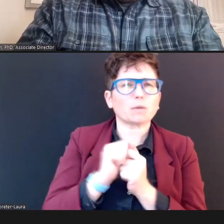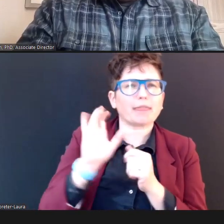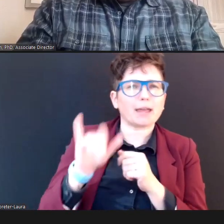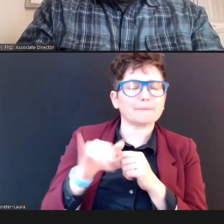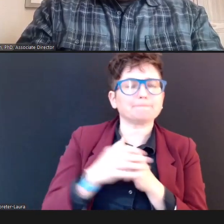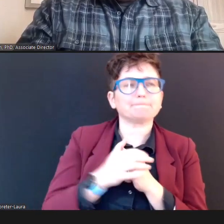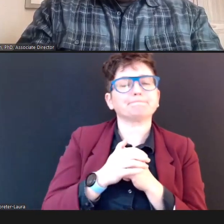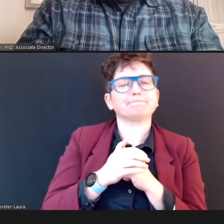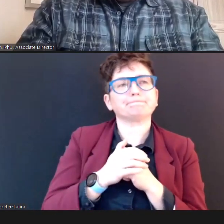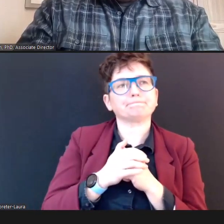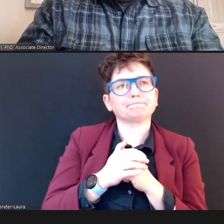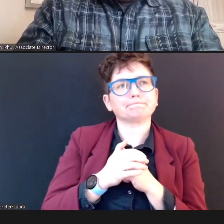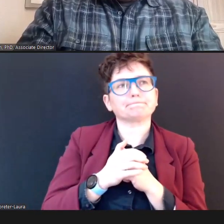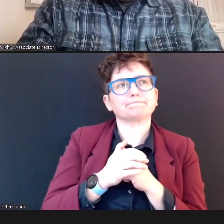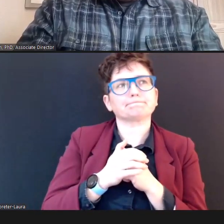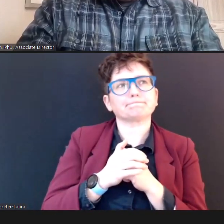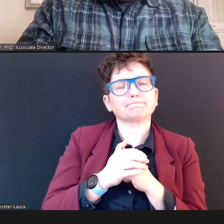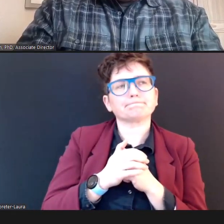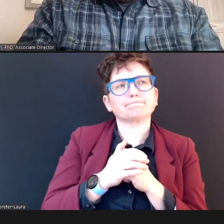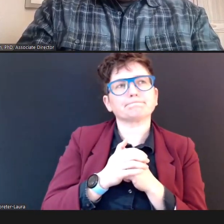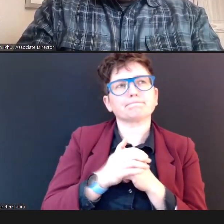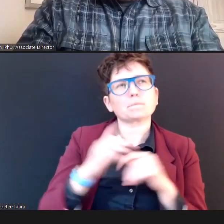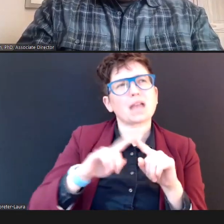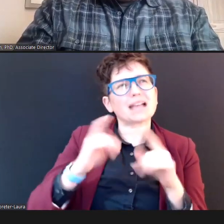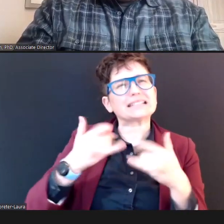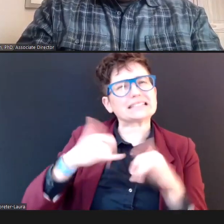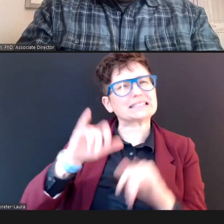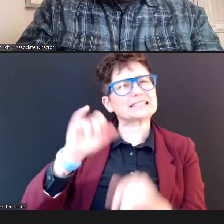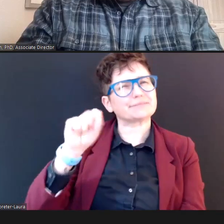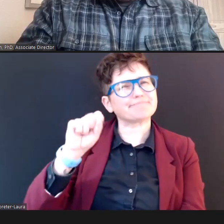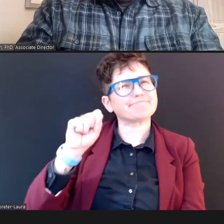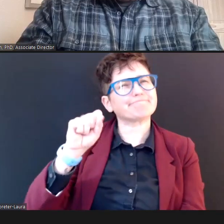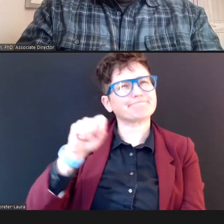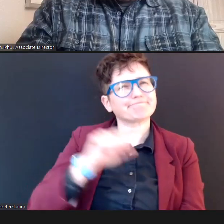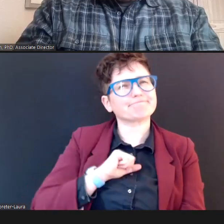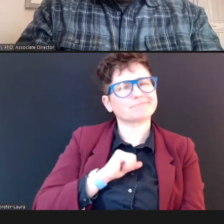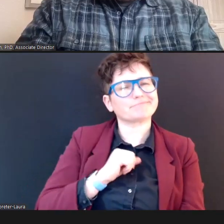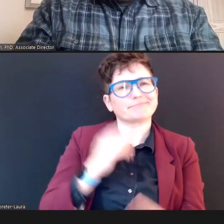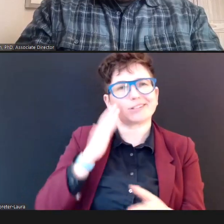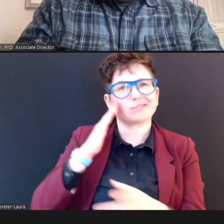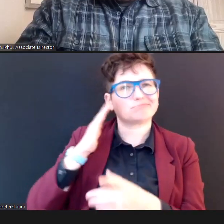but I I still um you know over the years